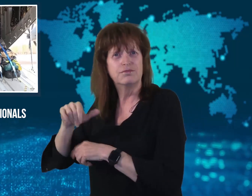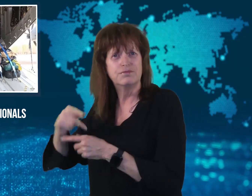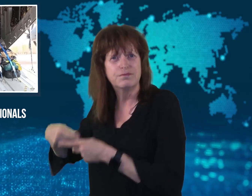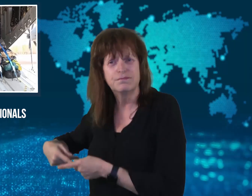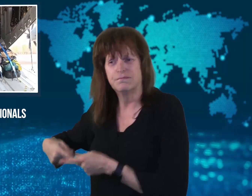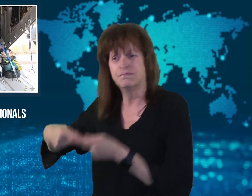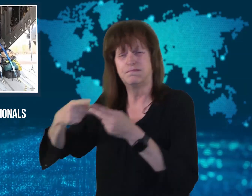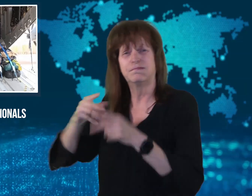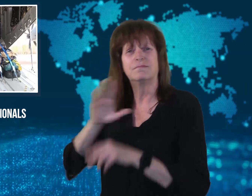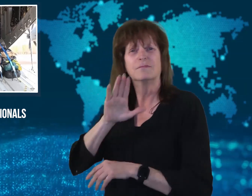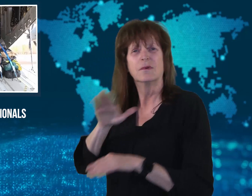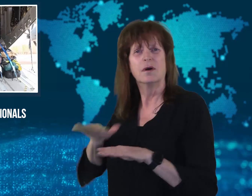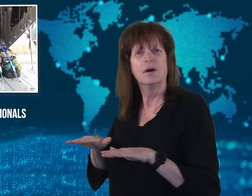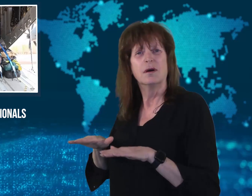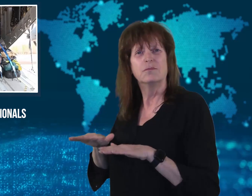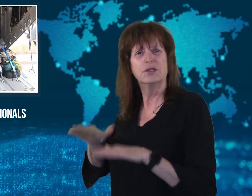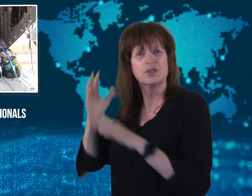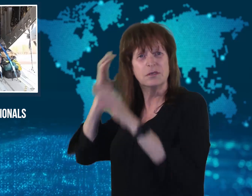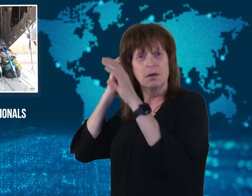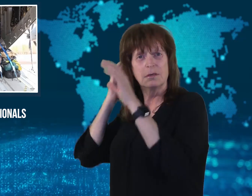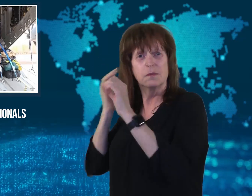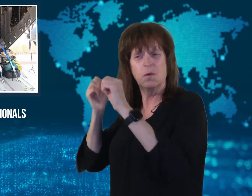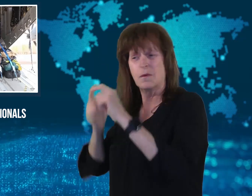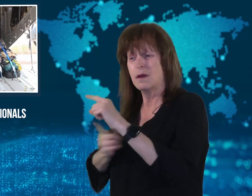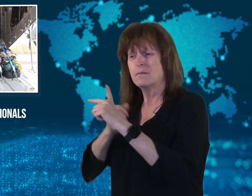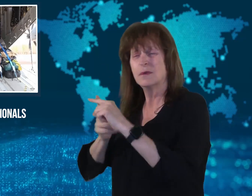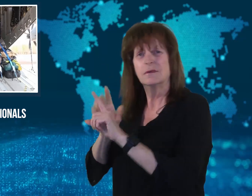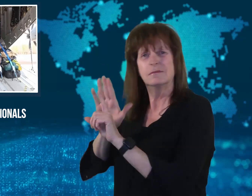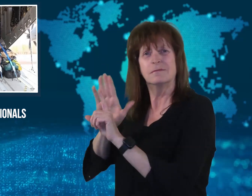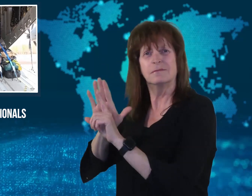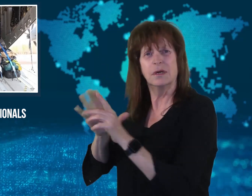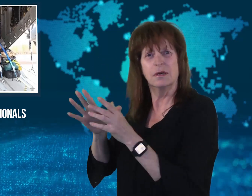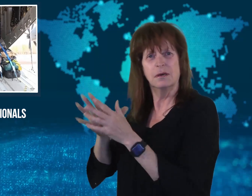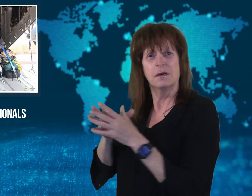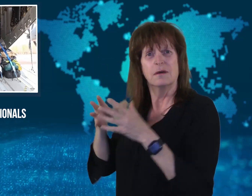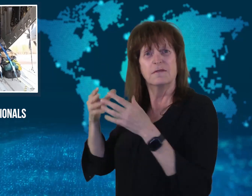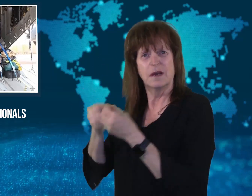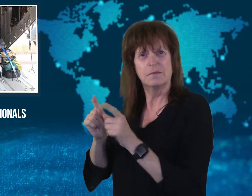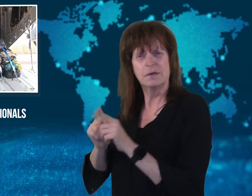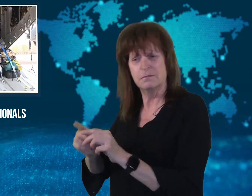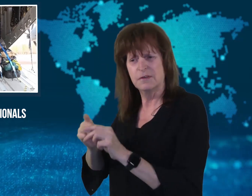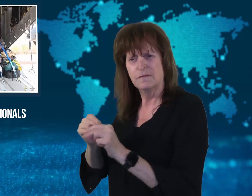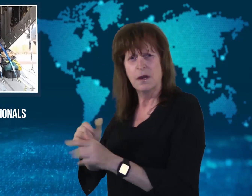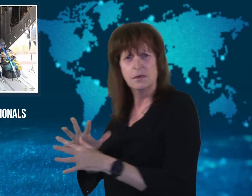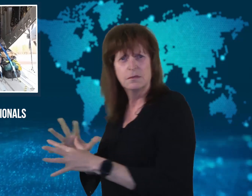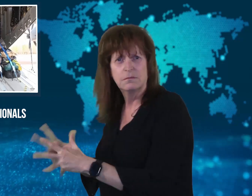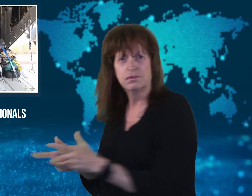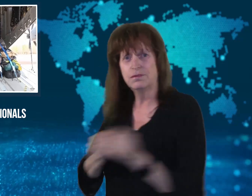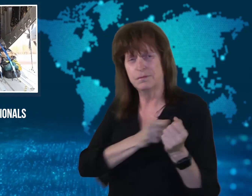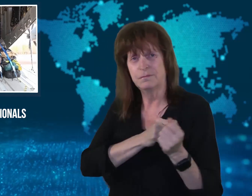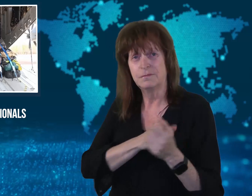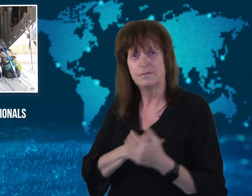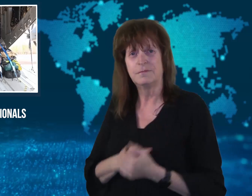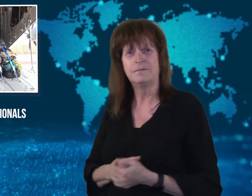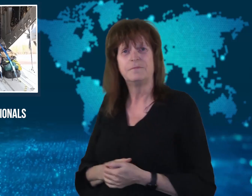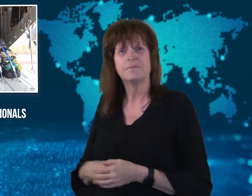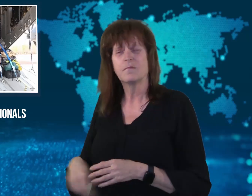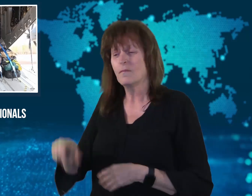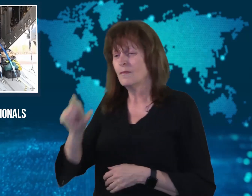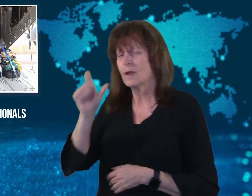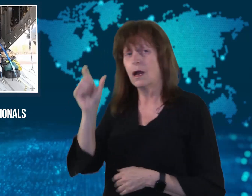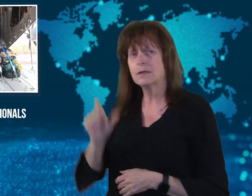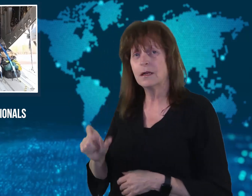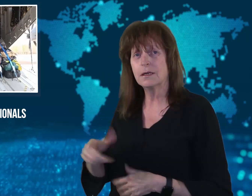Italy and Spain have removed citizens from the country.